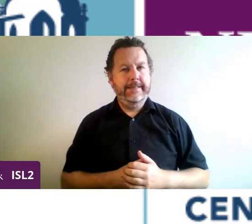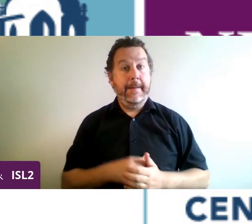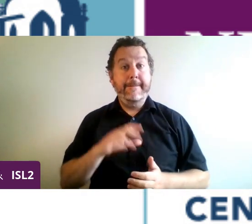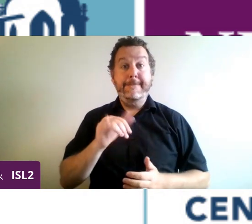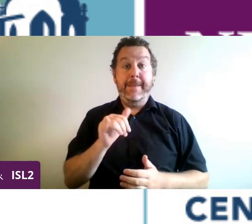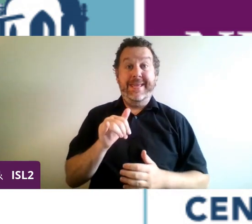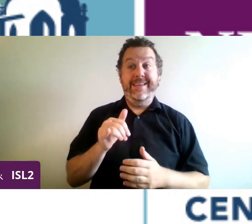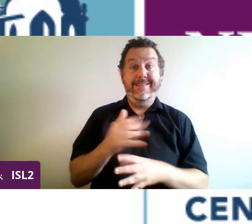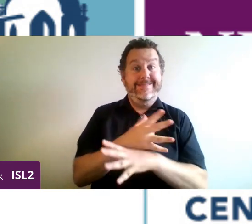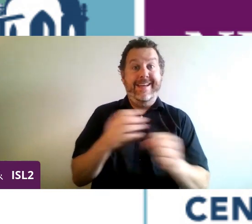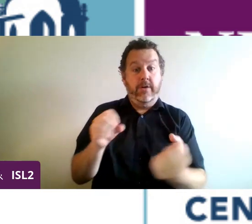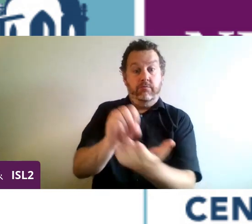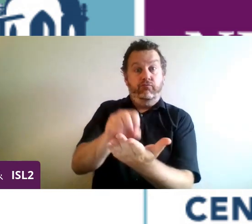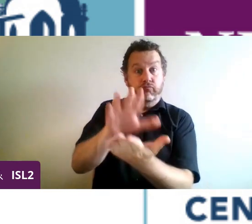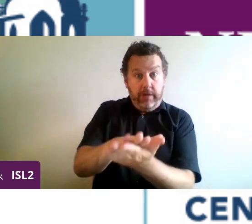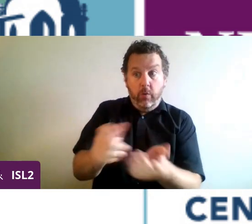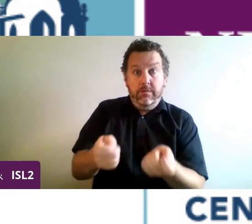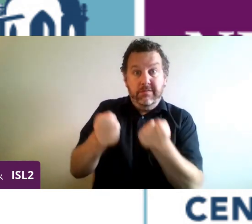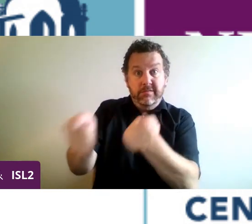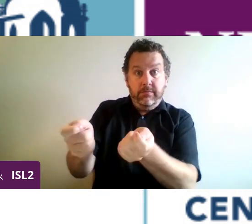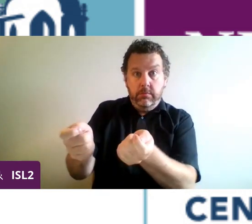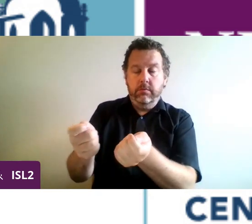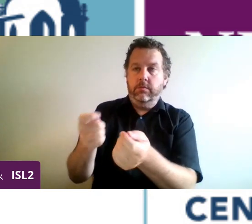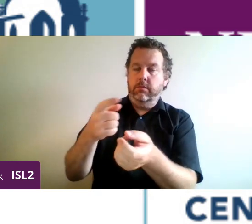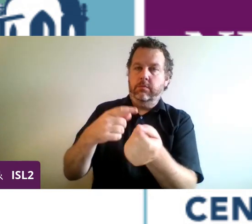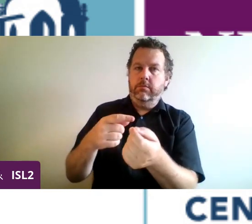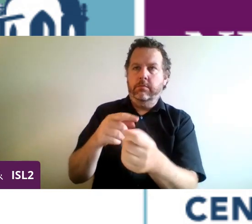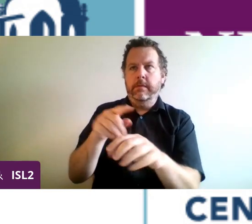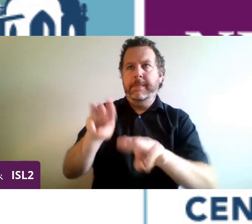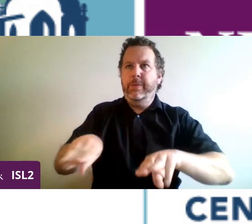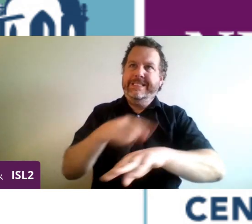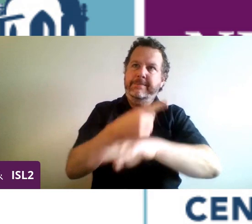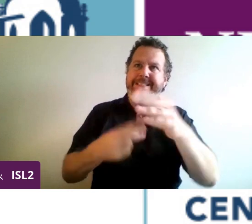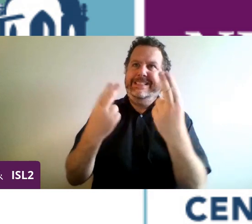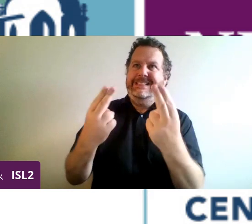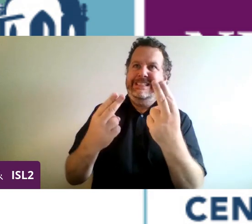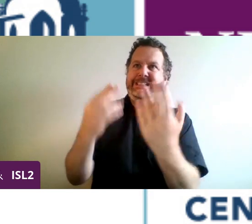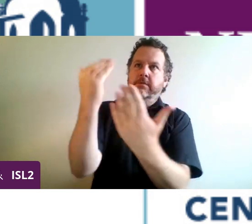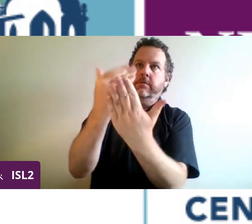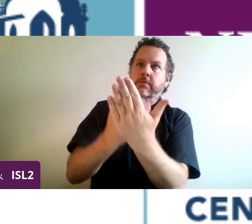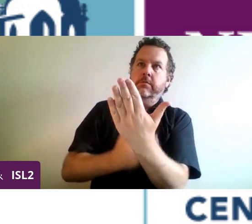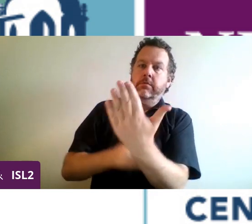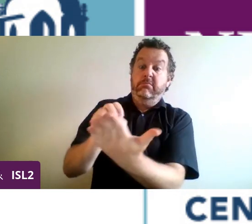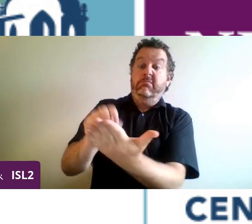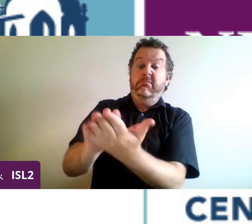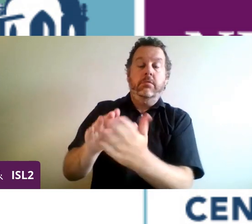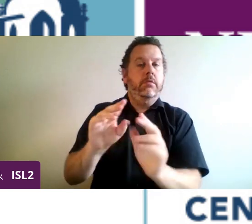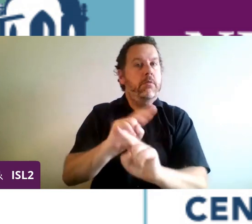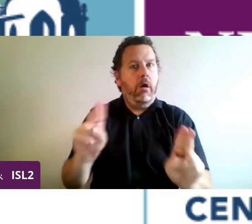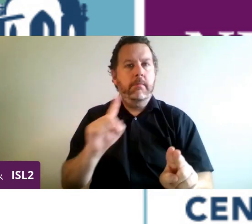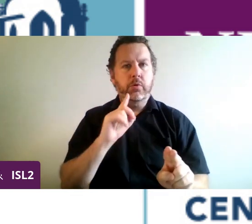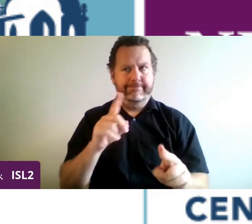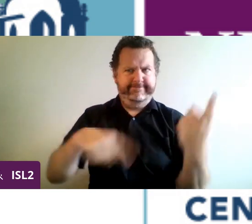but it is very much there. For example, access is considered in a very narrow way